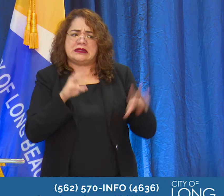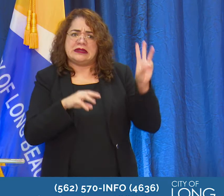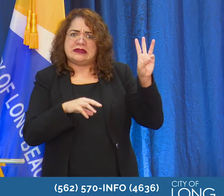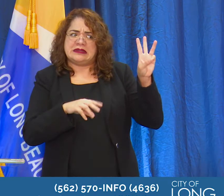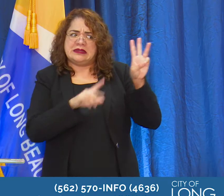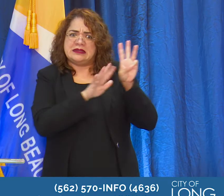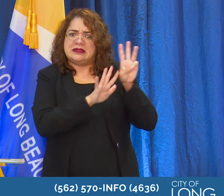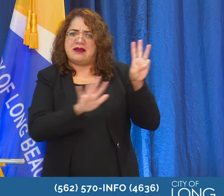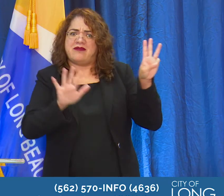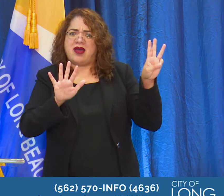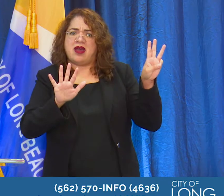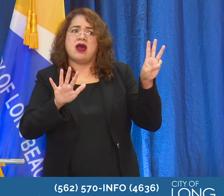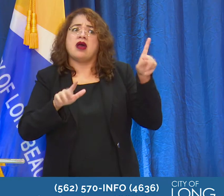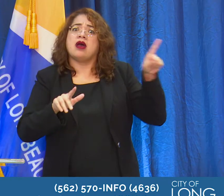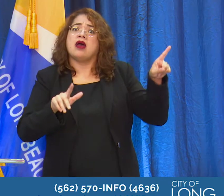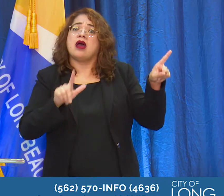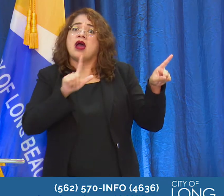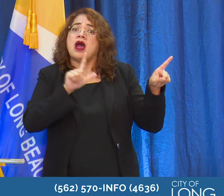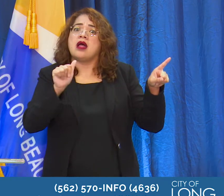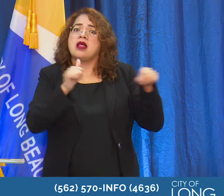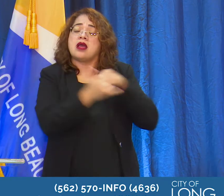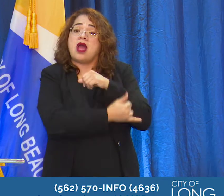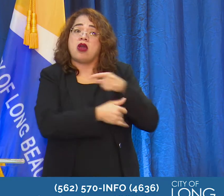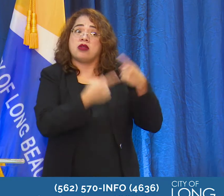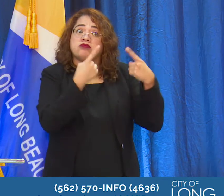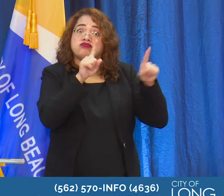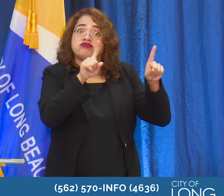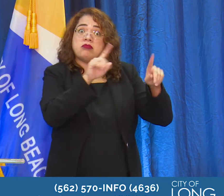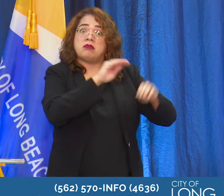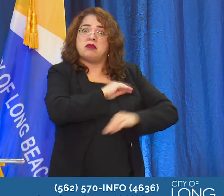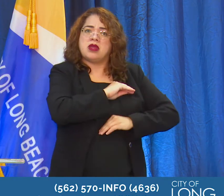indicators and we don't? Is there anything that holds us